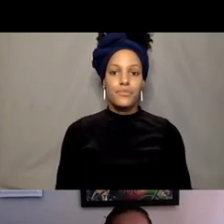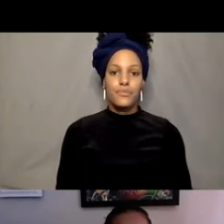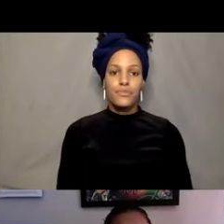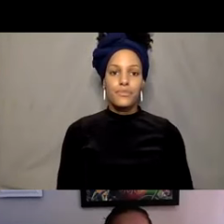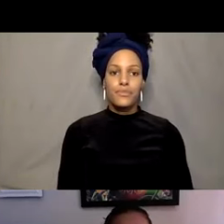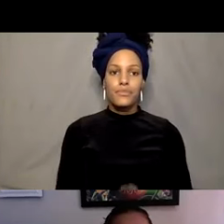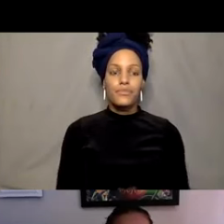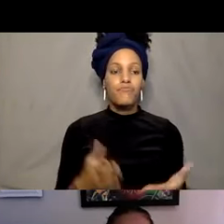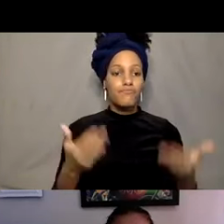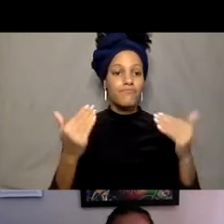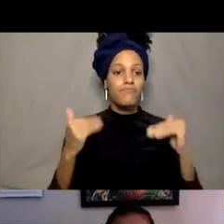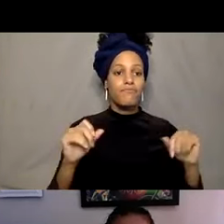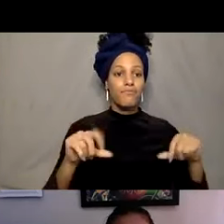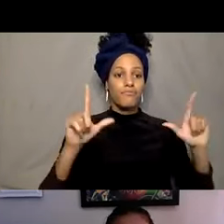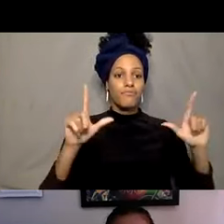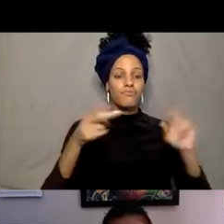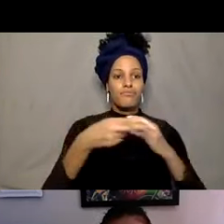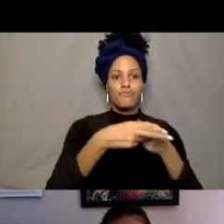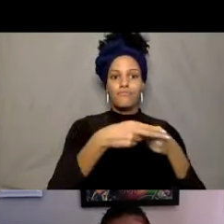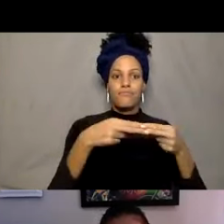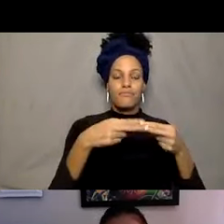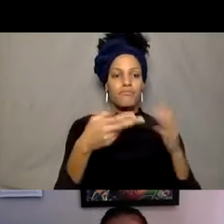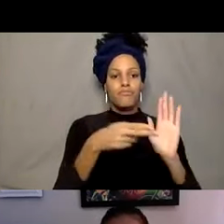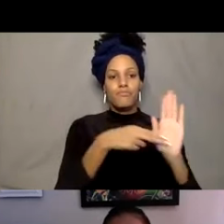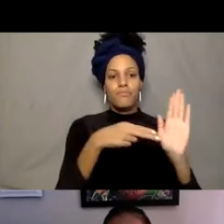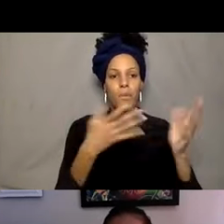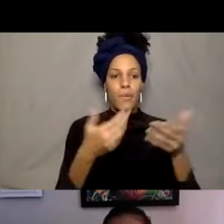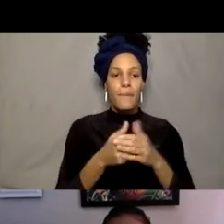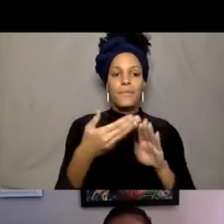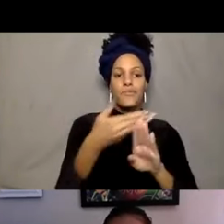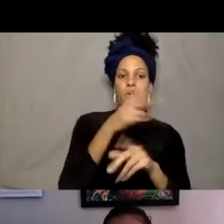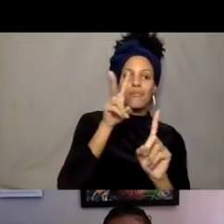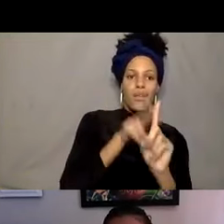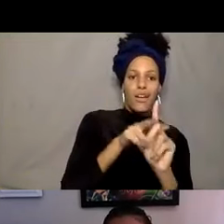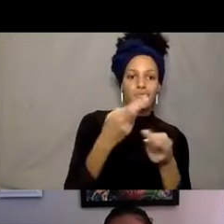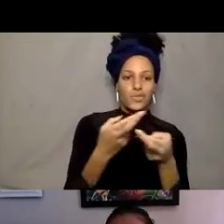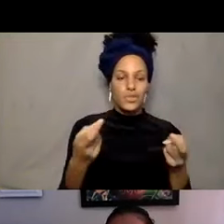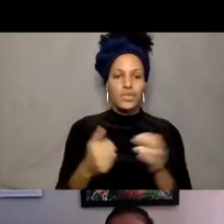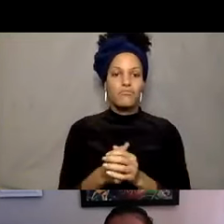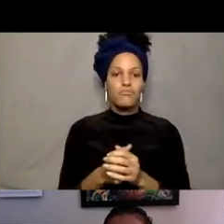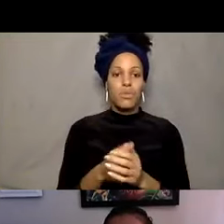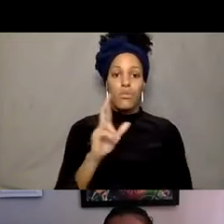This slide is titled Before Applying-Resources. On the right, there's a screenshot of the grant resource page